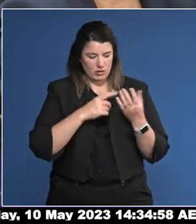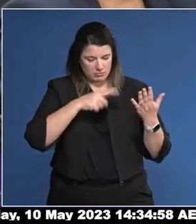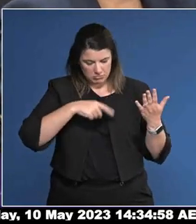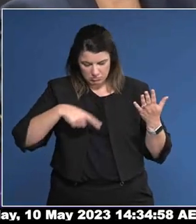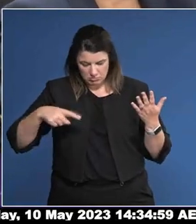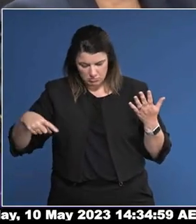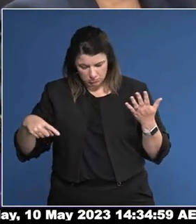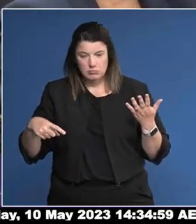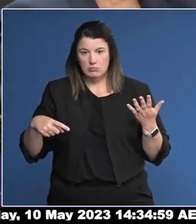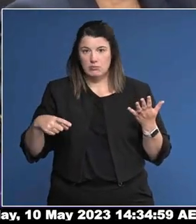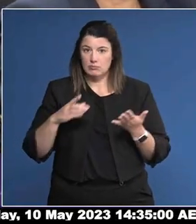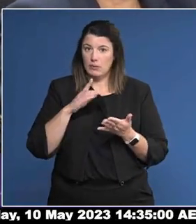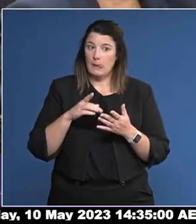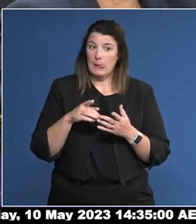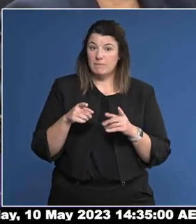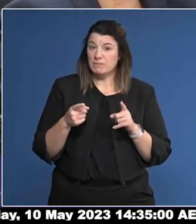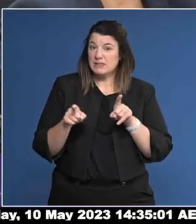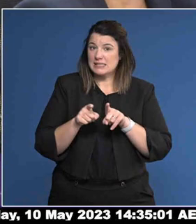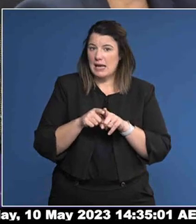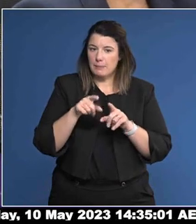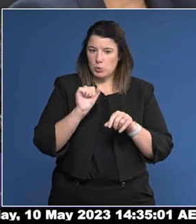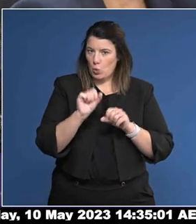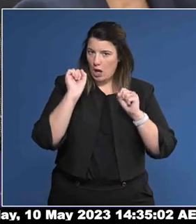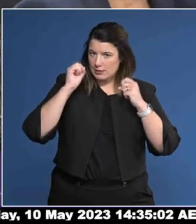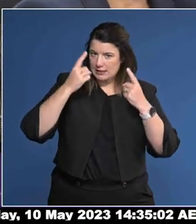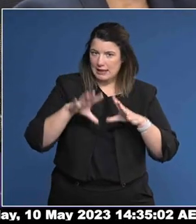agreed facts align with the documents that you've reviewed; is that right?